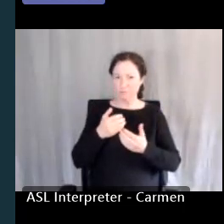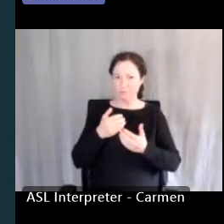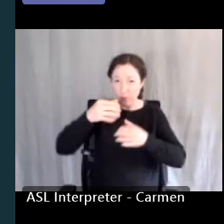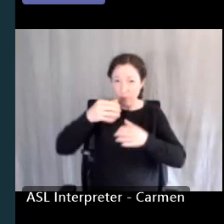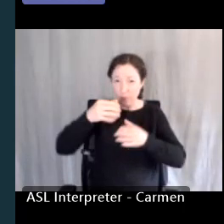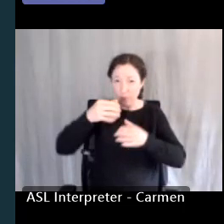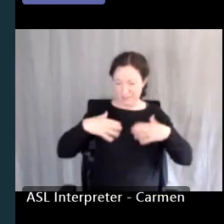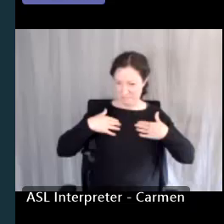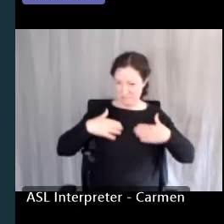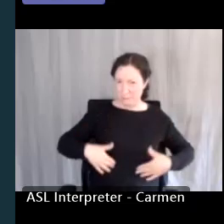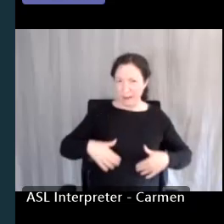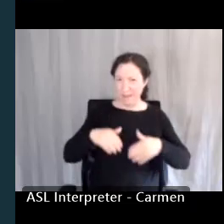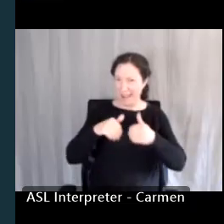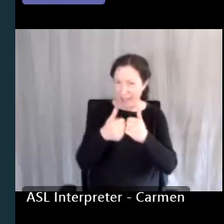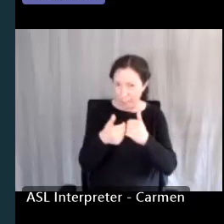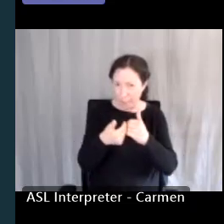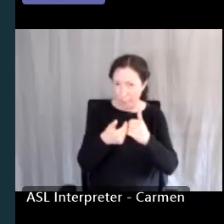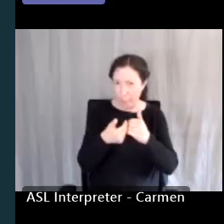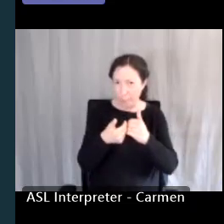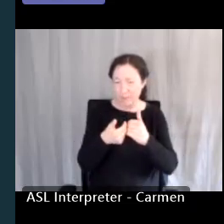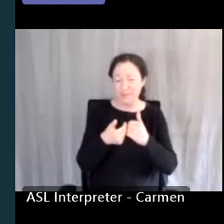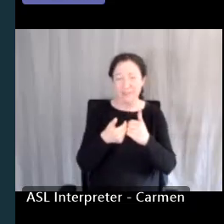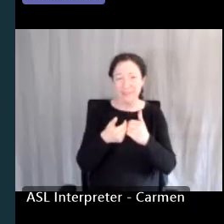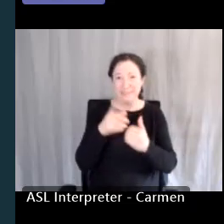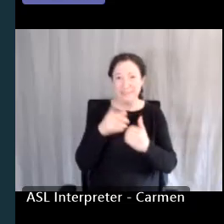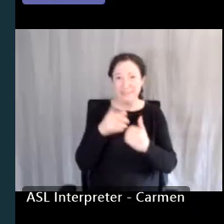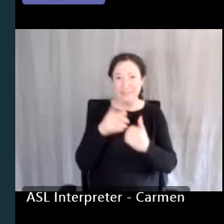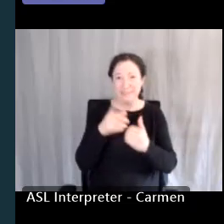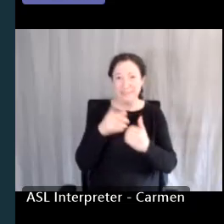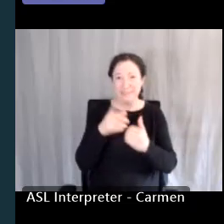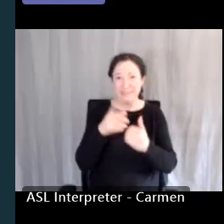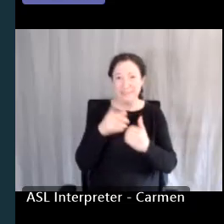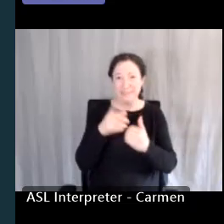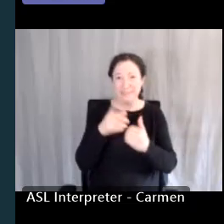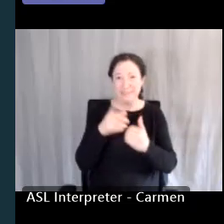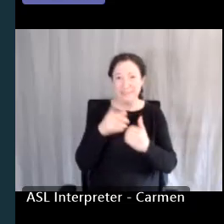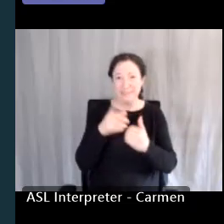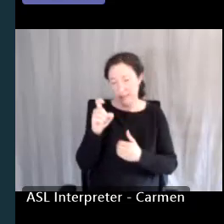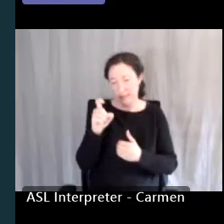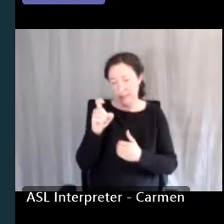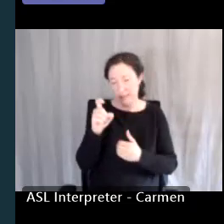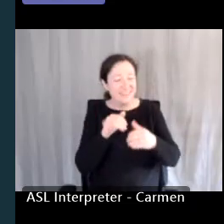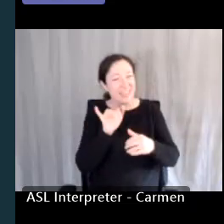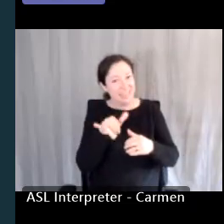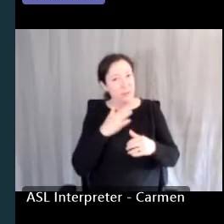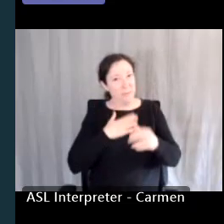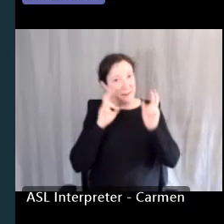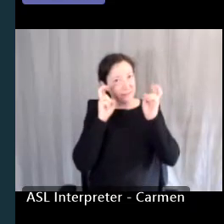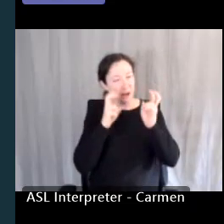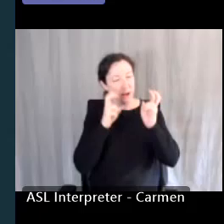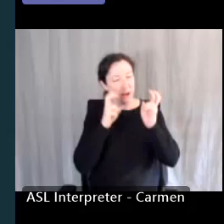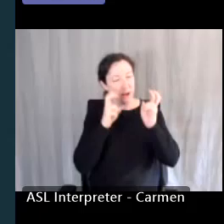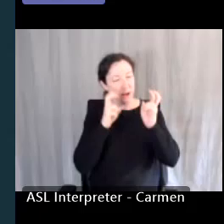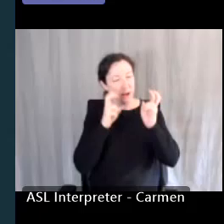This is, it's really, this is why that initially the talk, the name of the talk was how do you break up with it and stay friends? It's like you don't want it out of your life altogether.